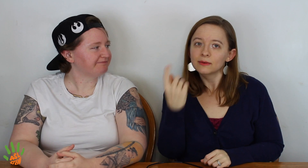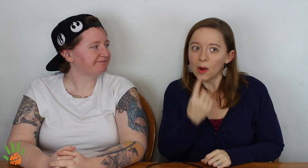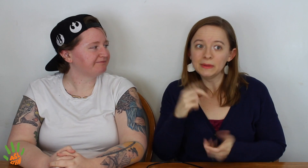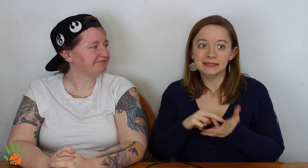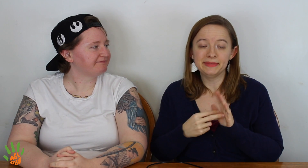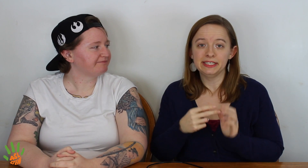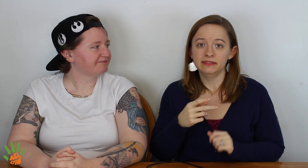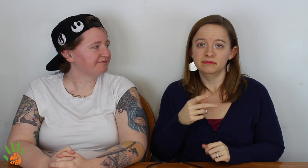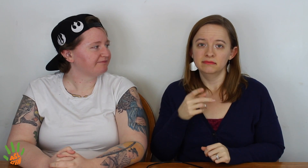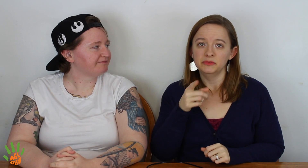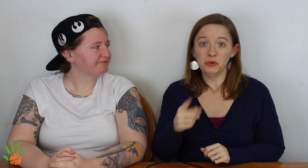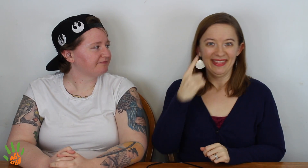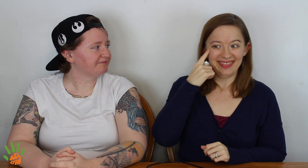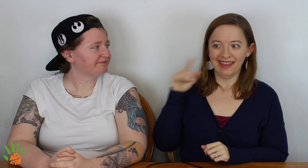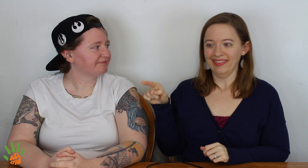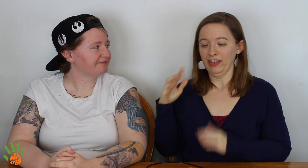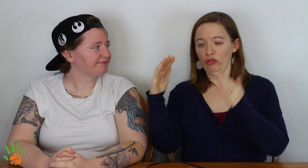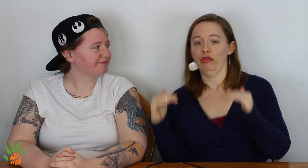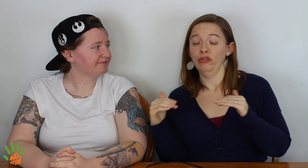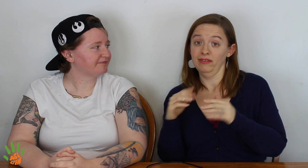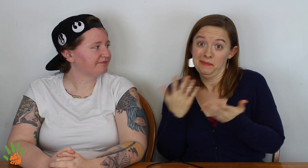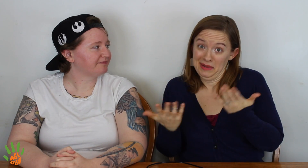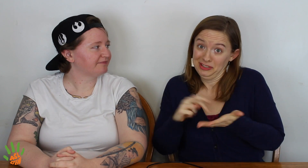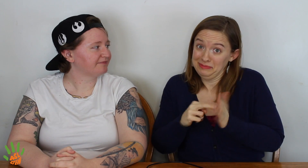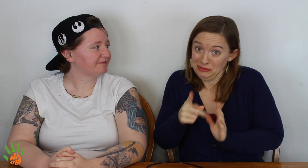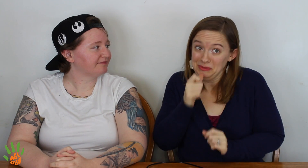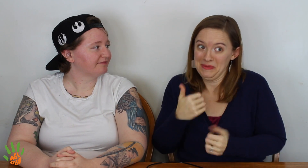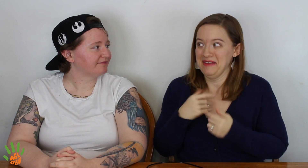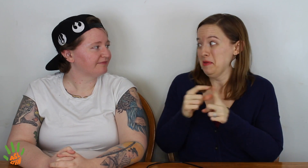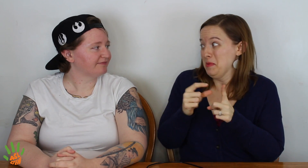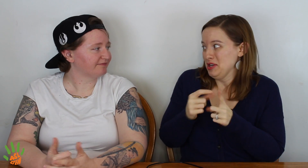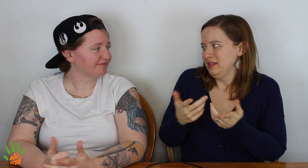Yeah, it's not always that you think they have a lower vocabulary level.